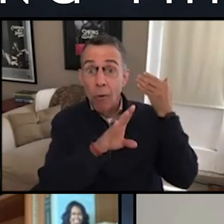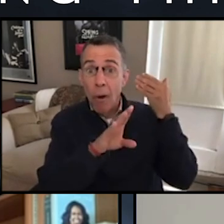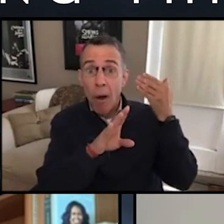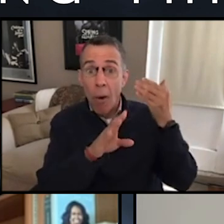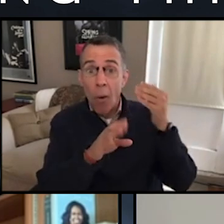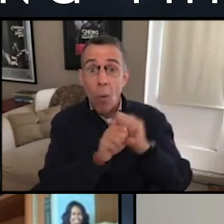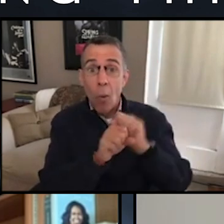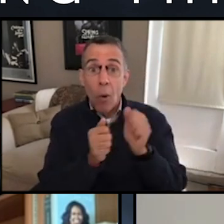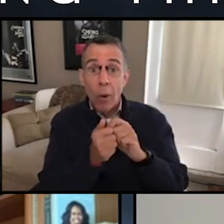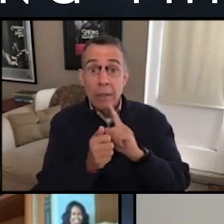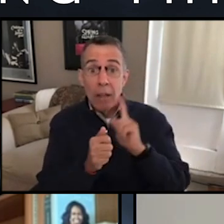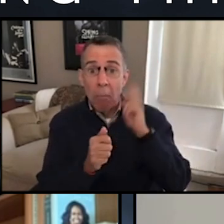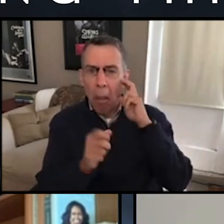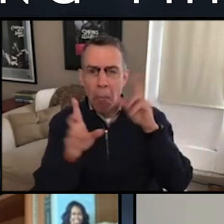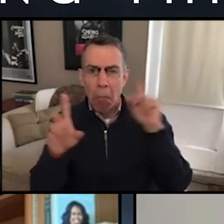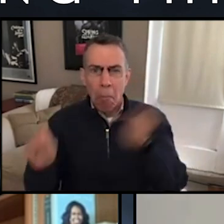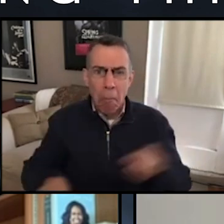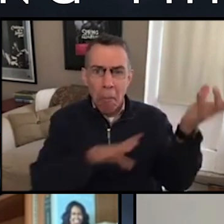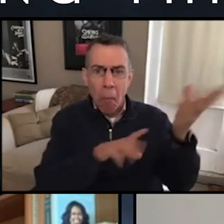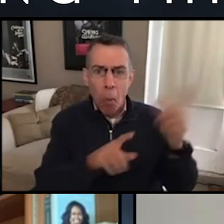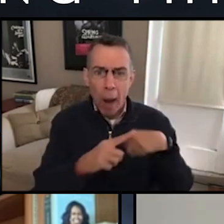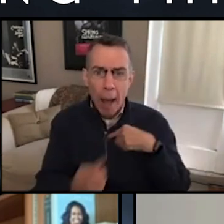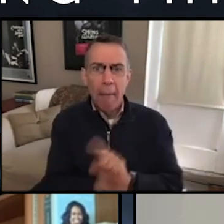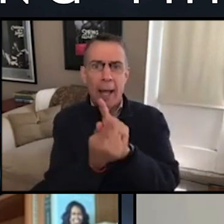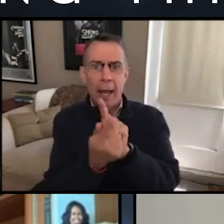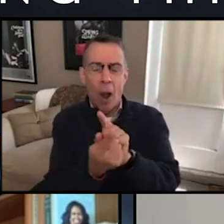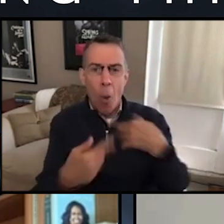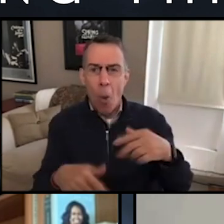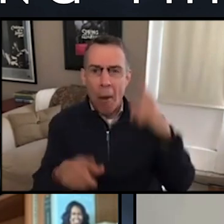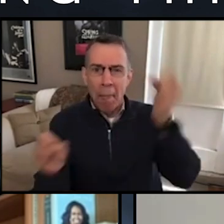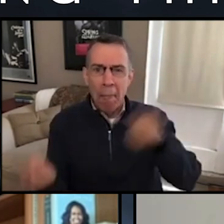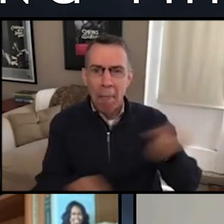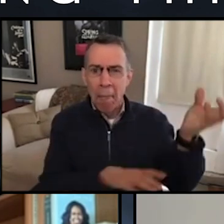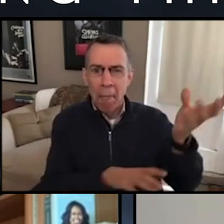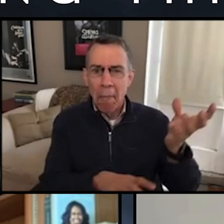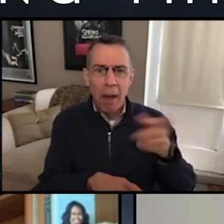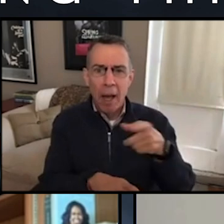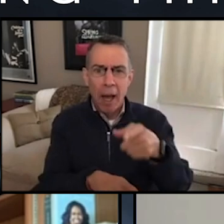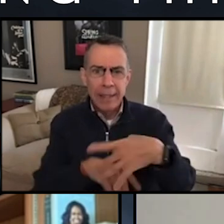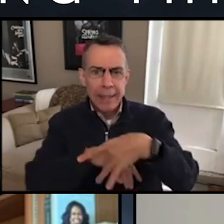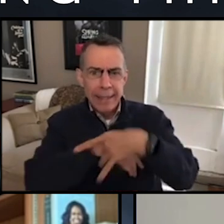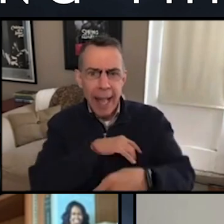actor went out the window when I met Robert and this man is talented. And we